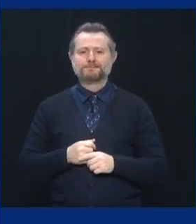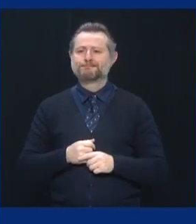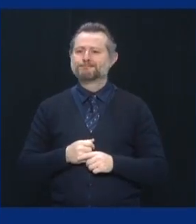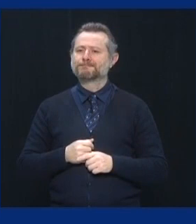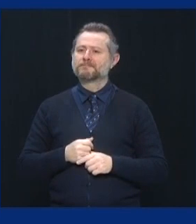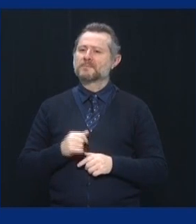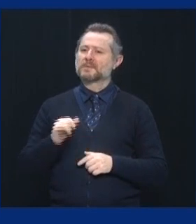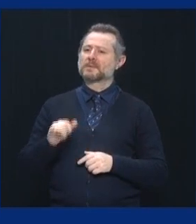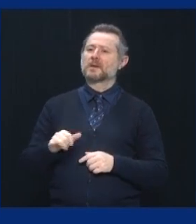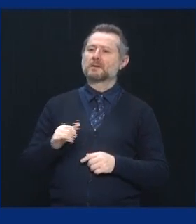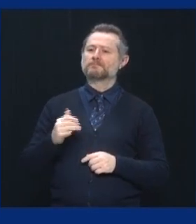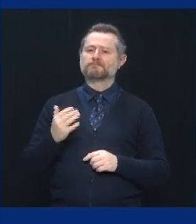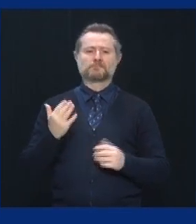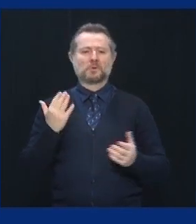UNDERSTANDING OF WHAT WE'RE